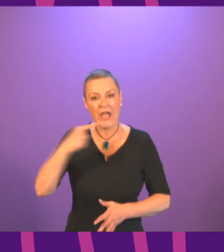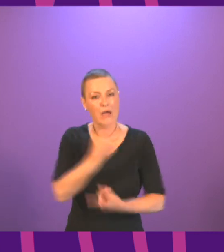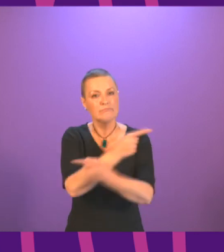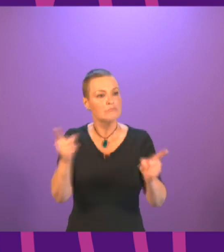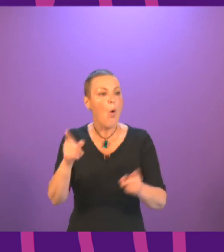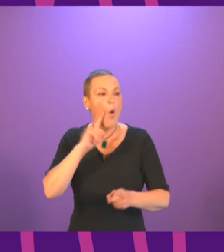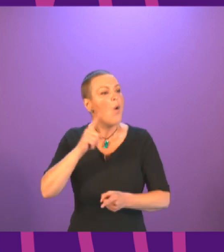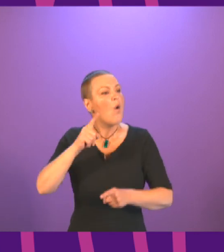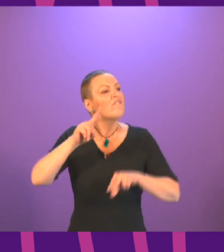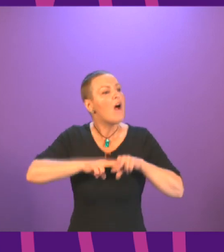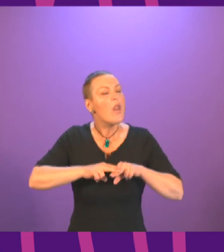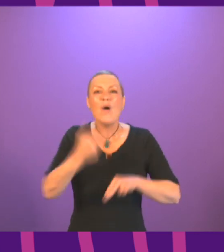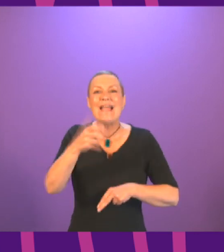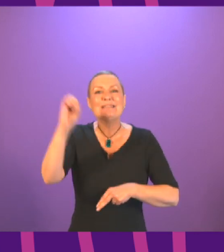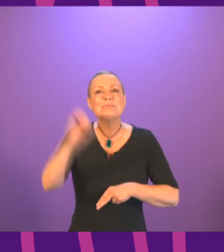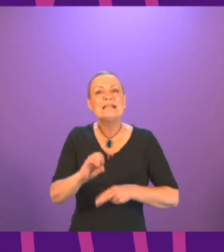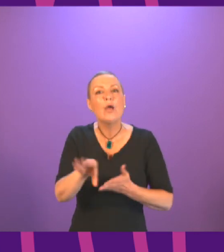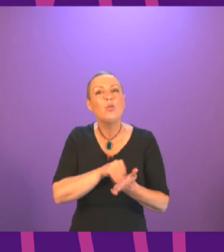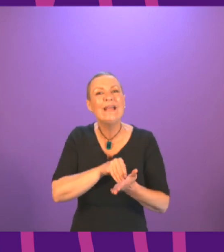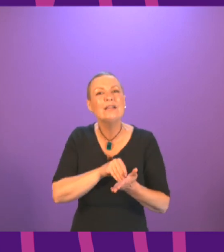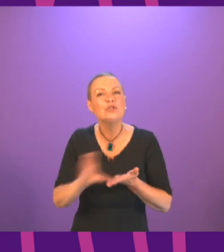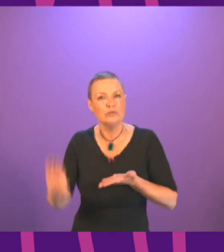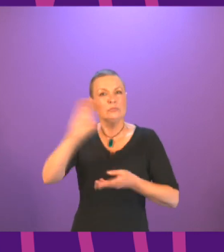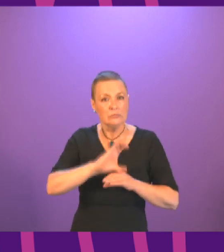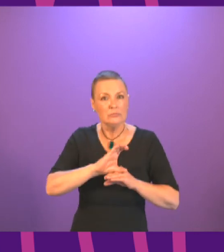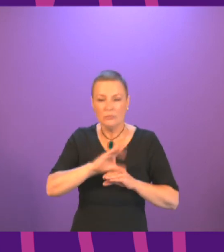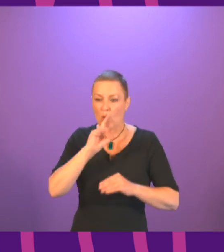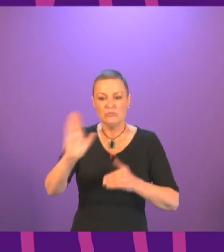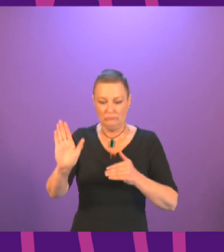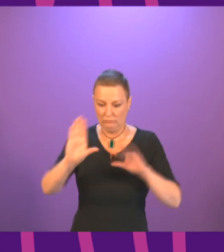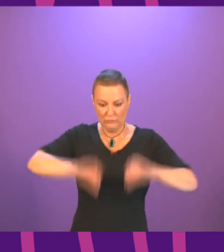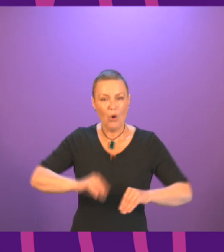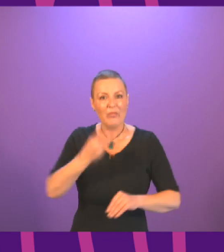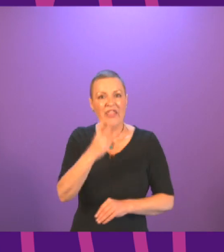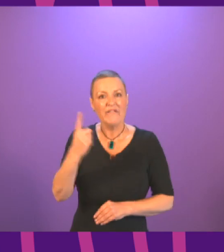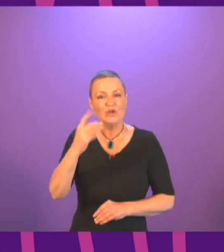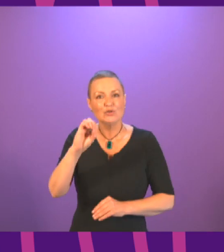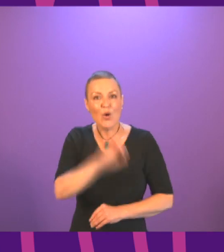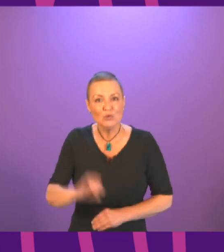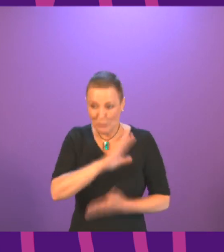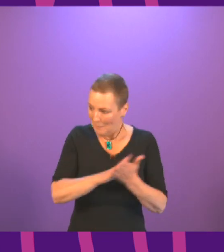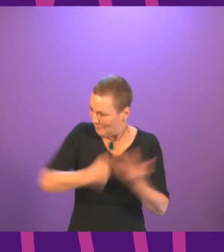because of the failure to guarantee earlier what has now apparently been guaranteed. The